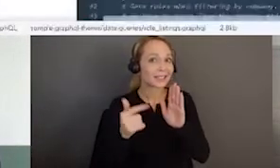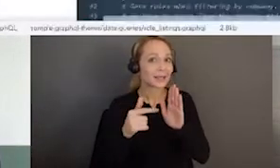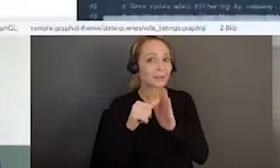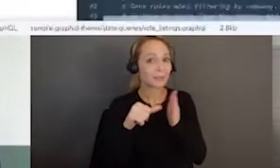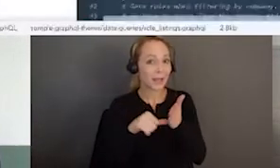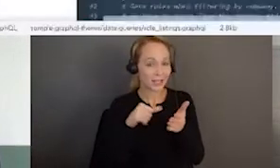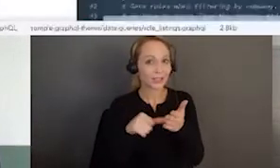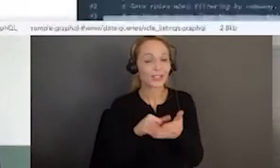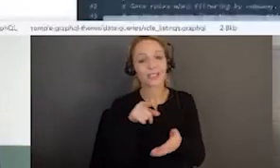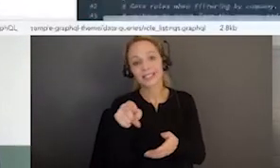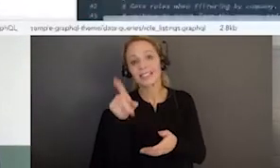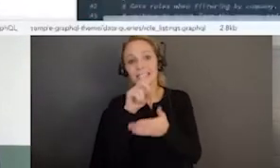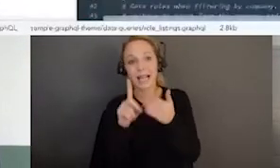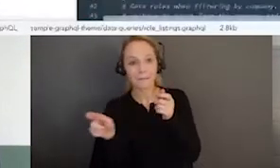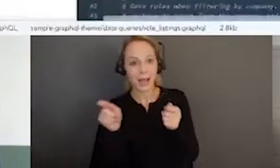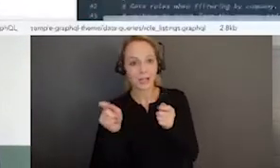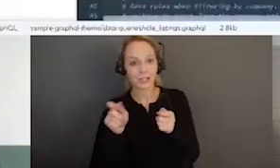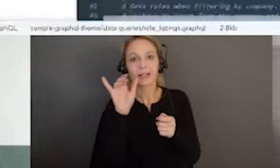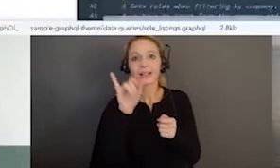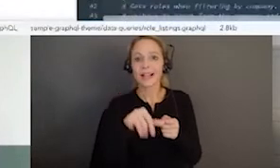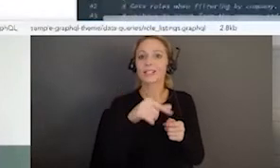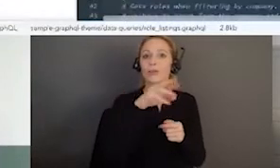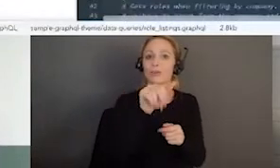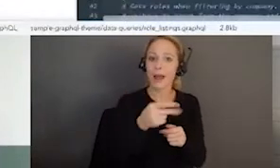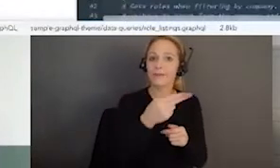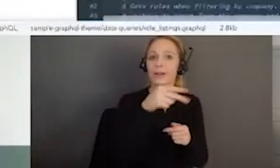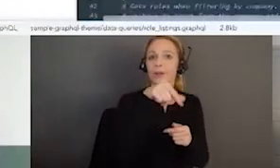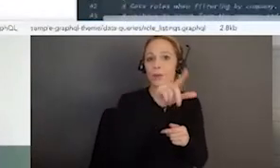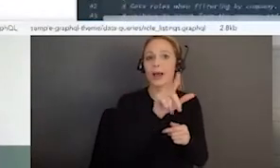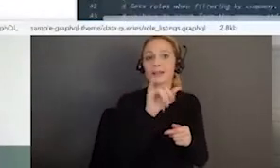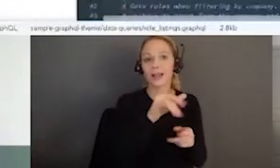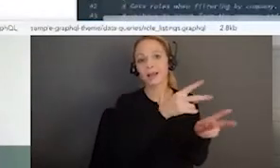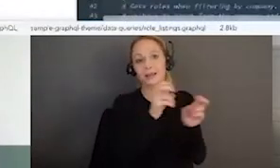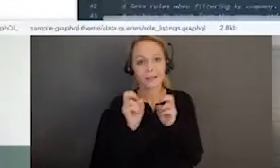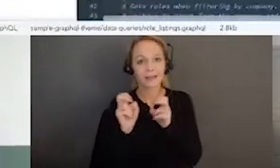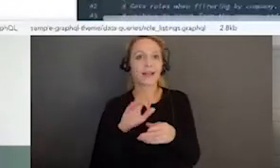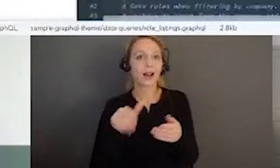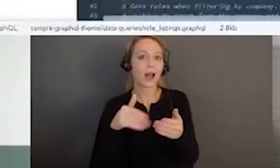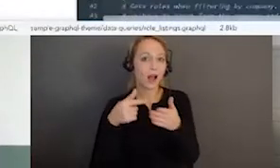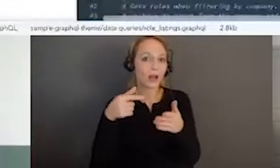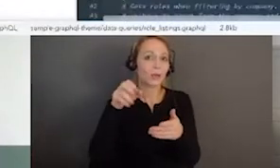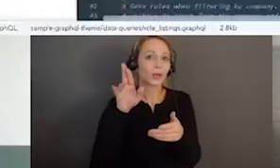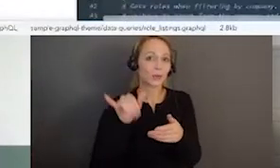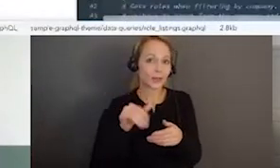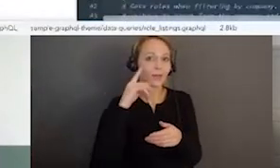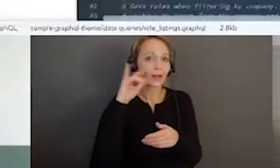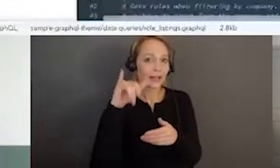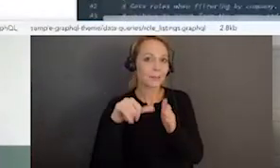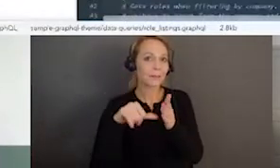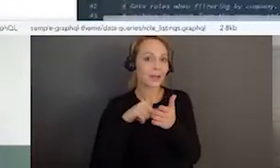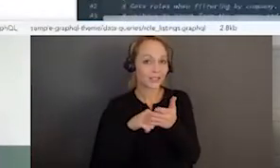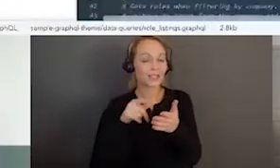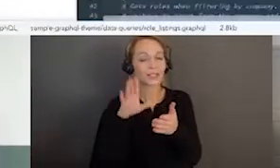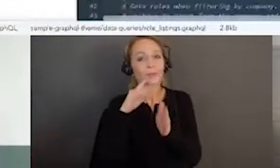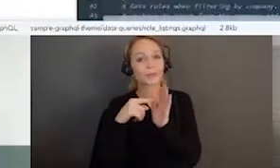THIS IS THE GraphQL QUERY THAT RETRIEVES ALL OF THE LISTINGS. THIS QUERY GETS THE ROLES TO DISPLAY AS WELL AS THE